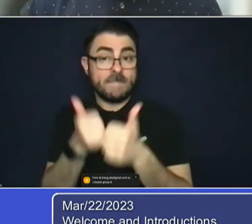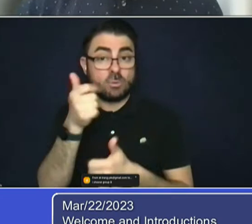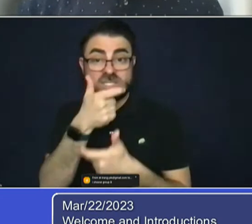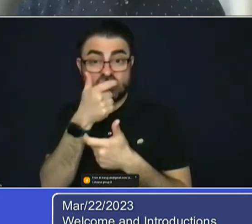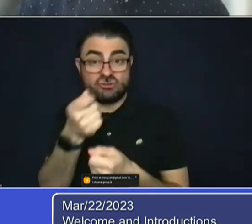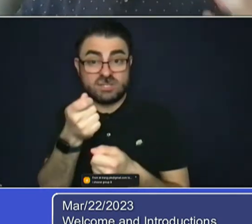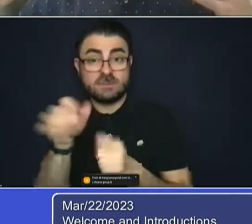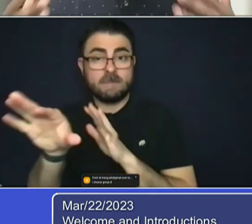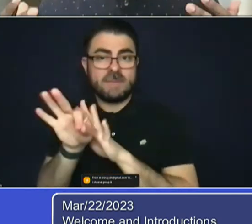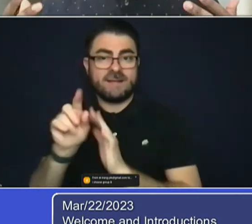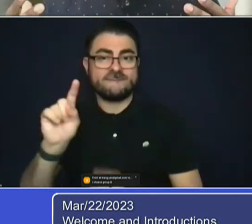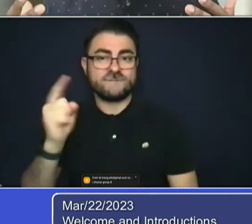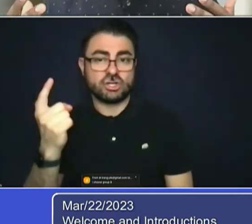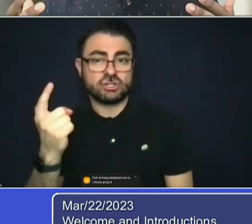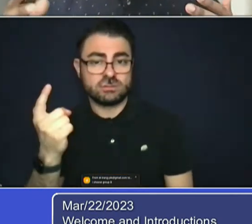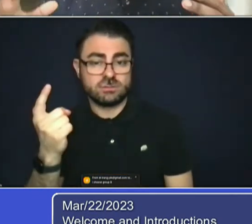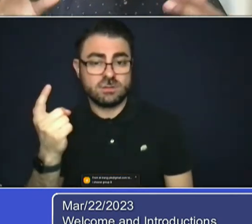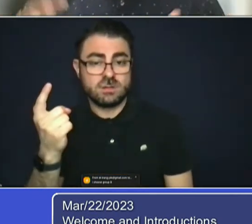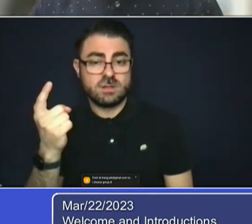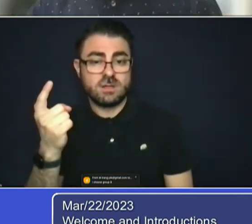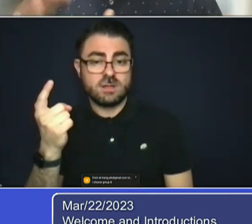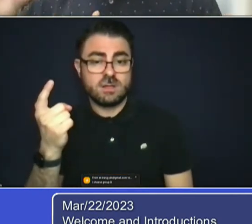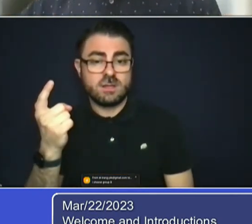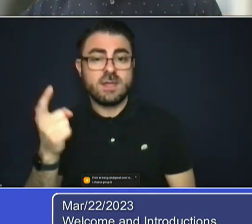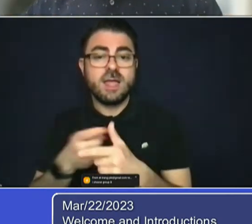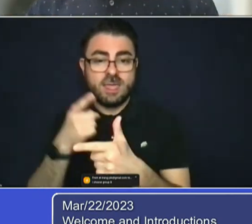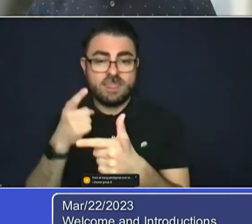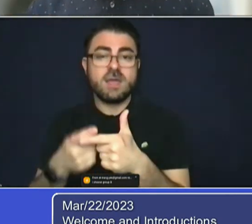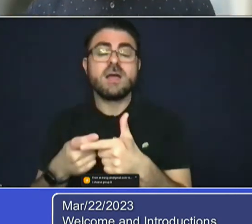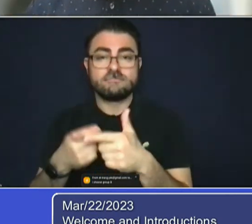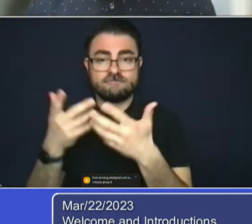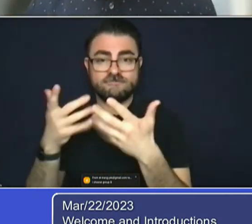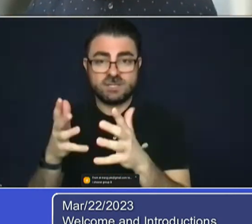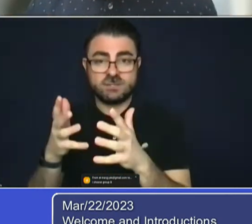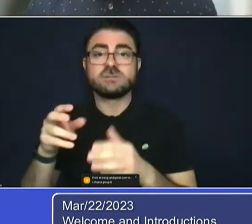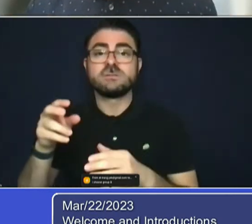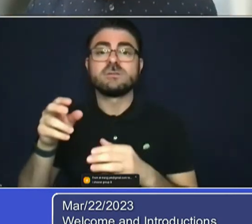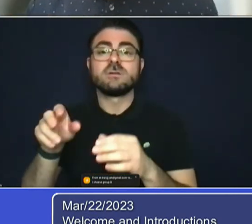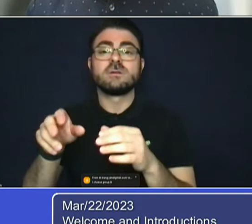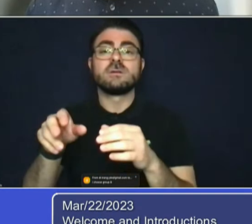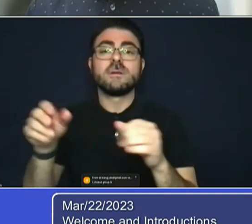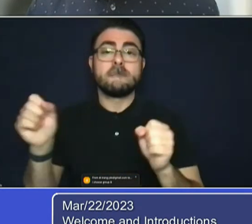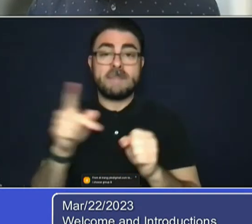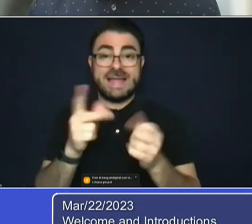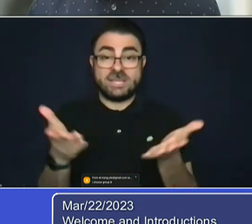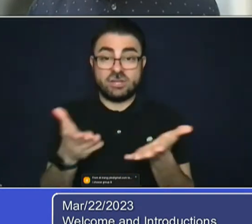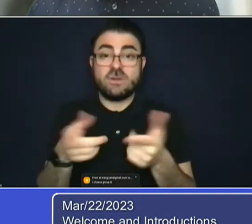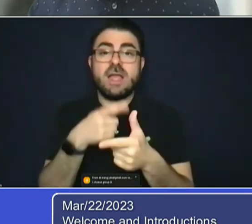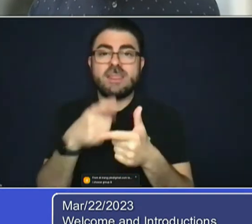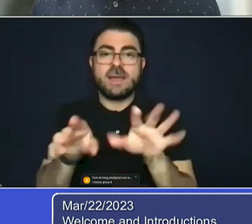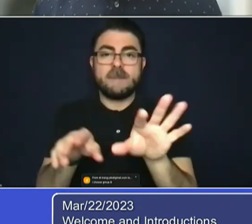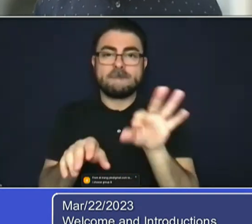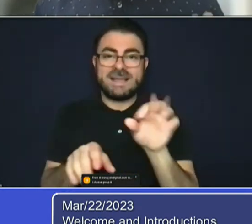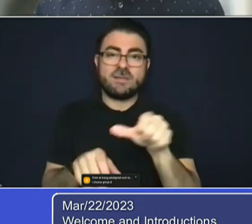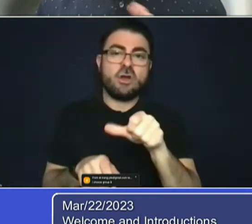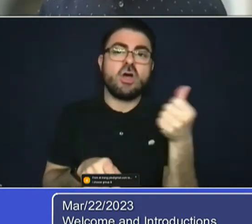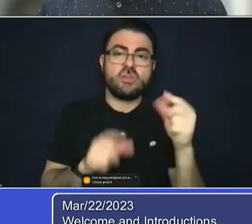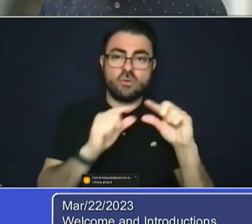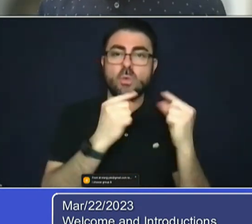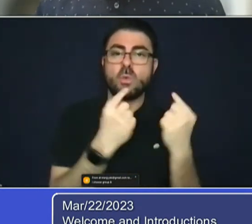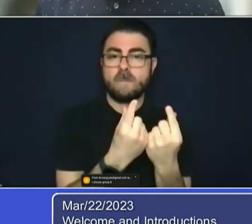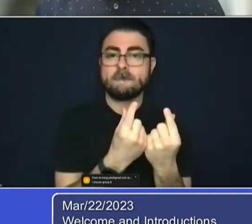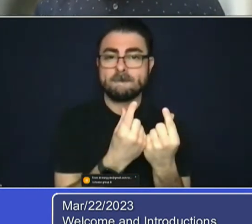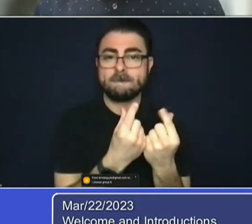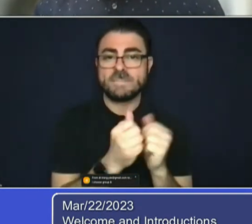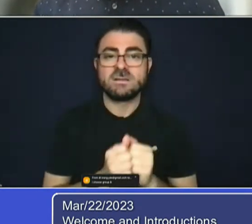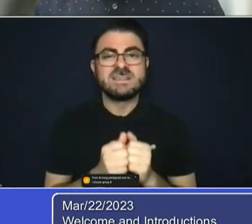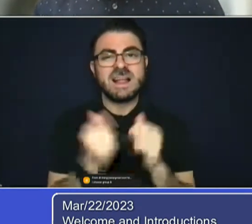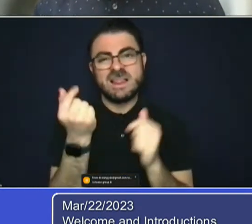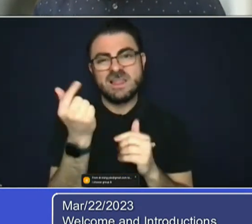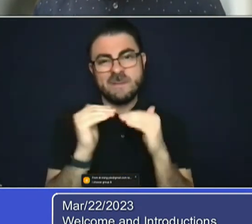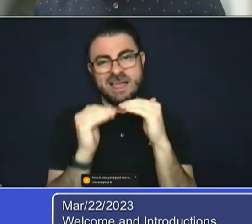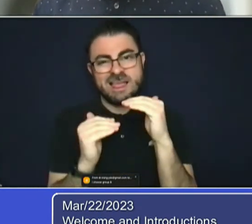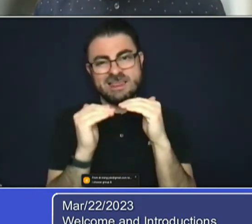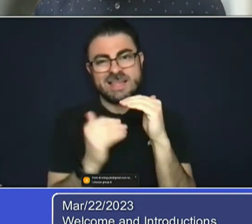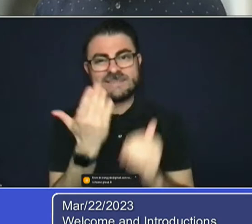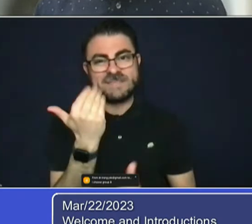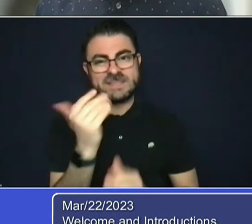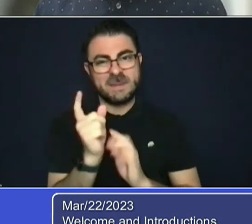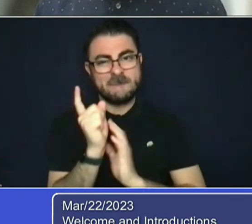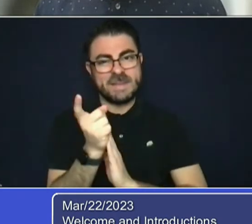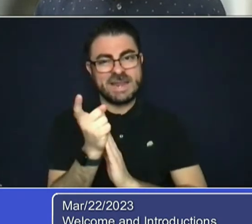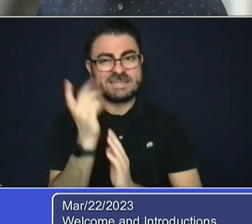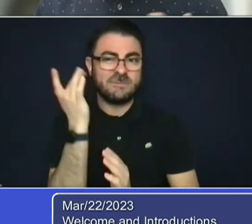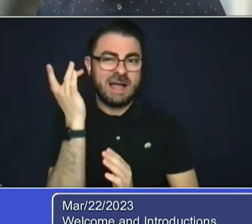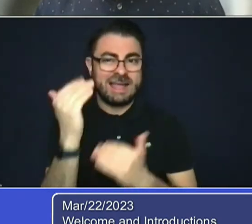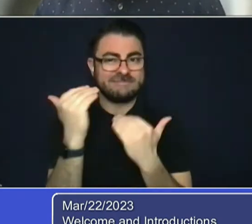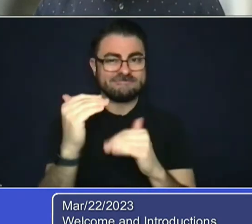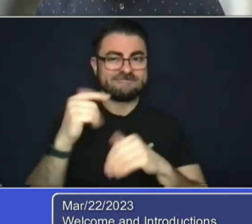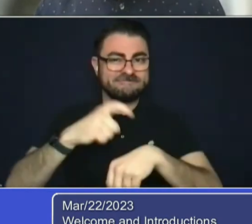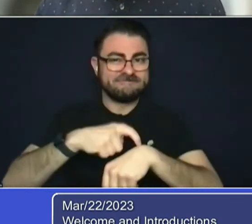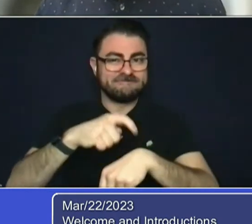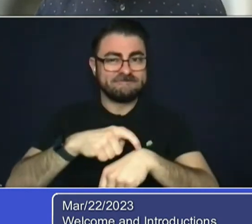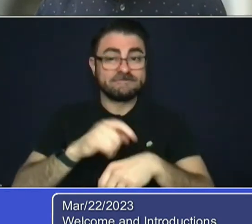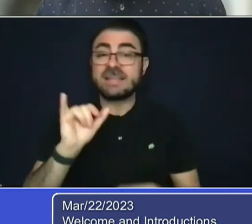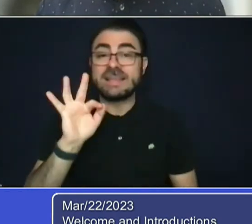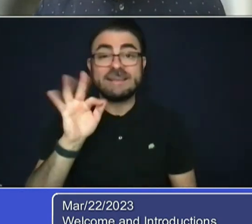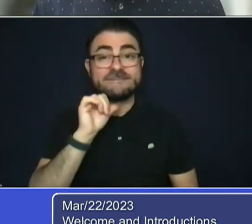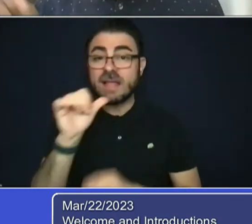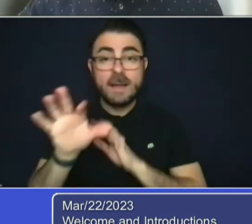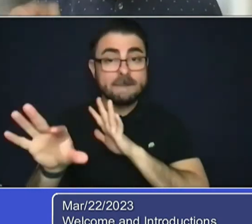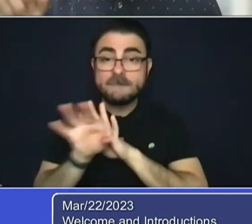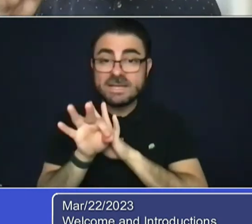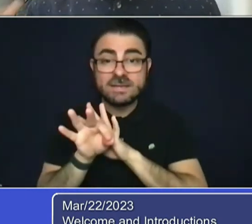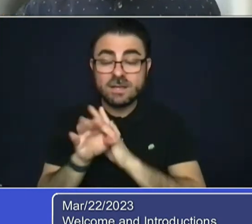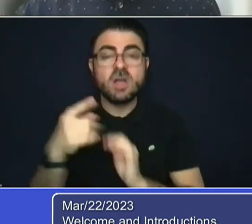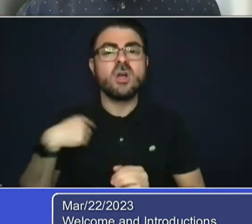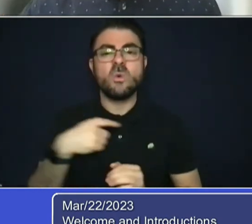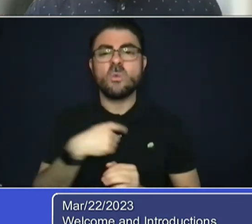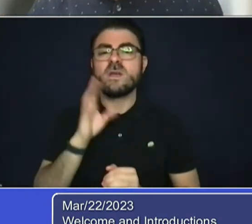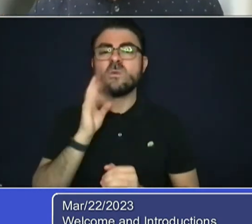CHOOSE THE TWO YOU'RE MOST